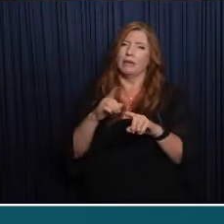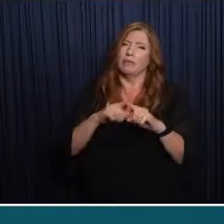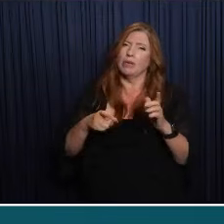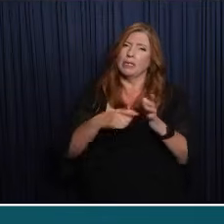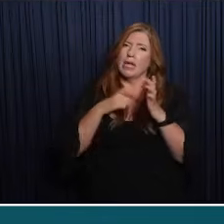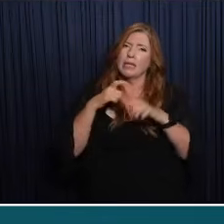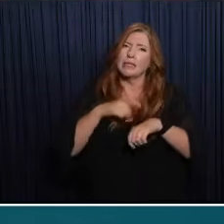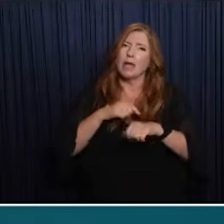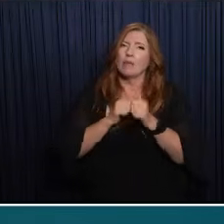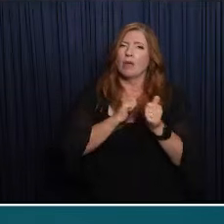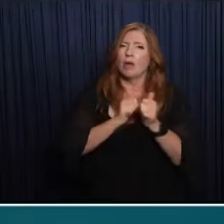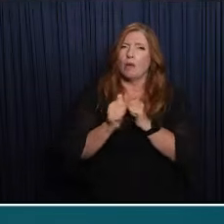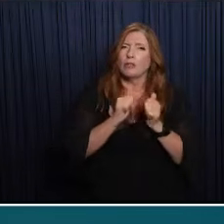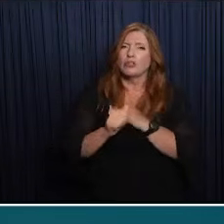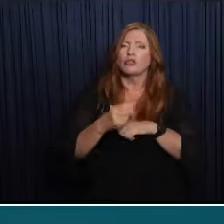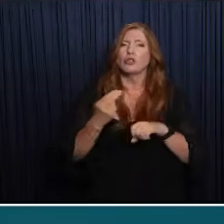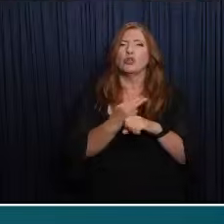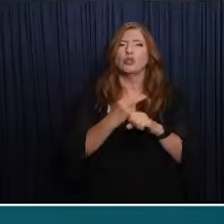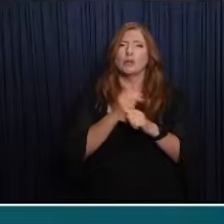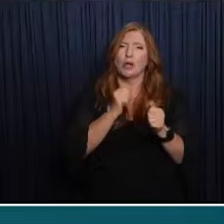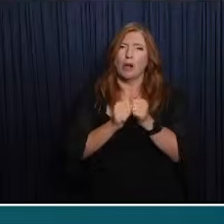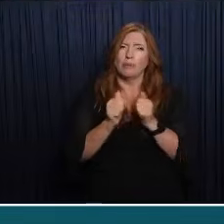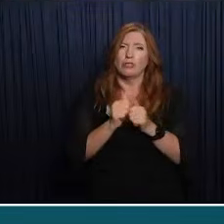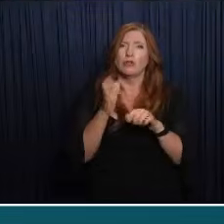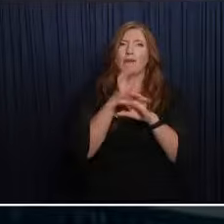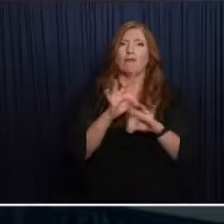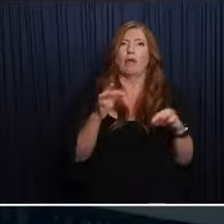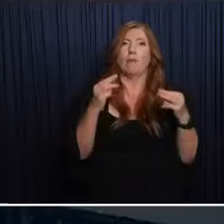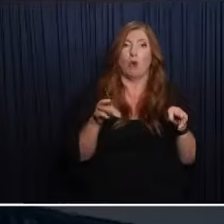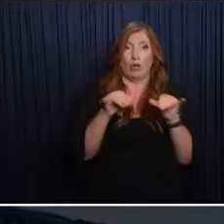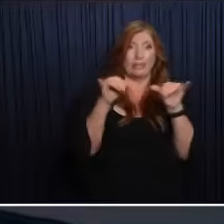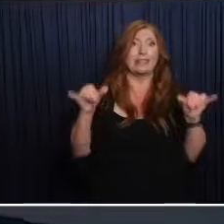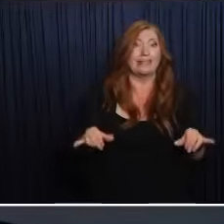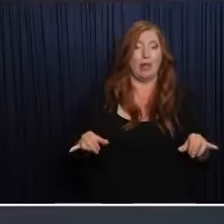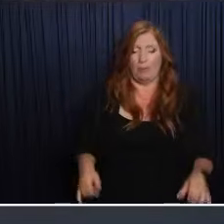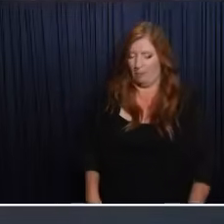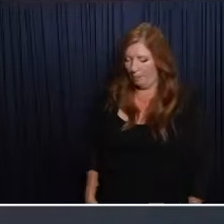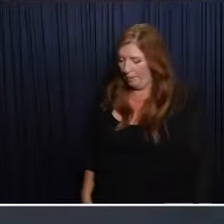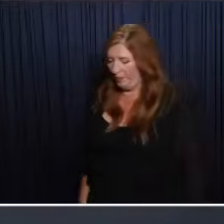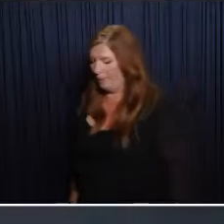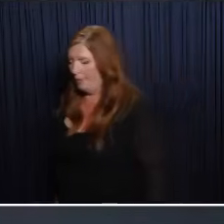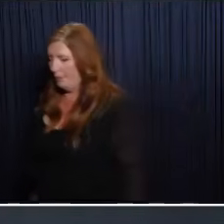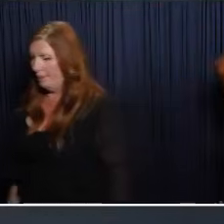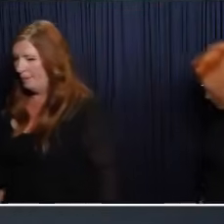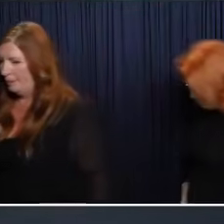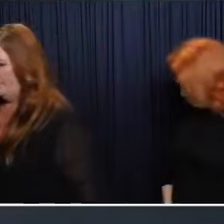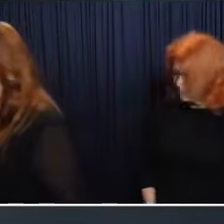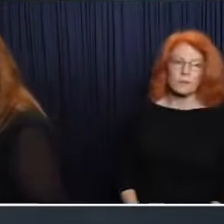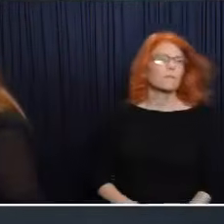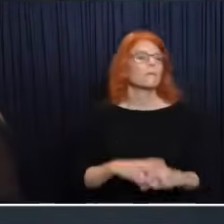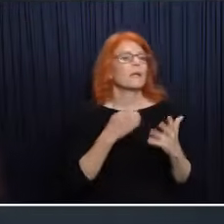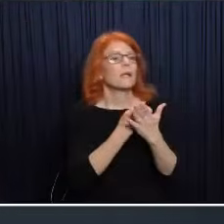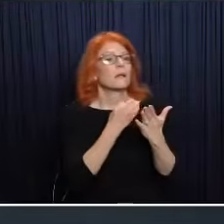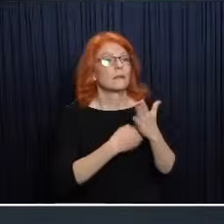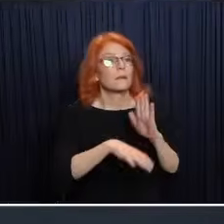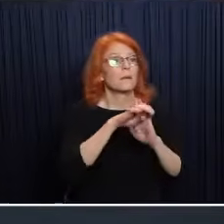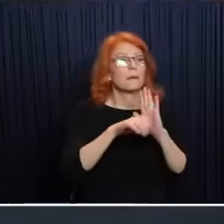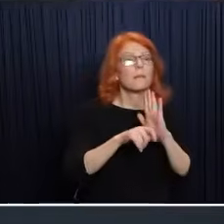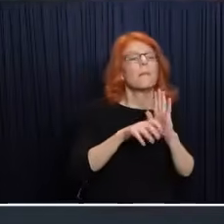AGENDA. I THINK HE IS DOING THE RIGHT THING. IT DOES TAKE TIME WITH COMPETITION AND WE WILL DRIVE PRICES DOWN WITH THE COMP FIGGS